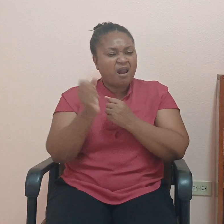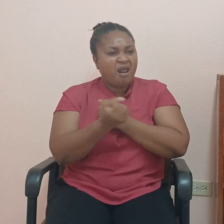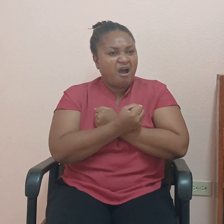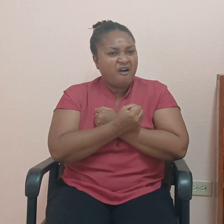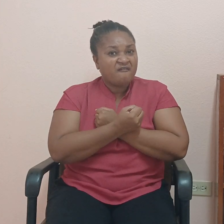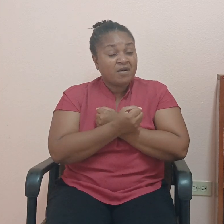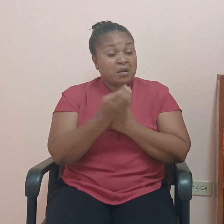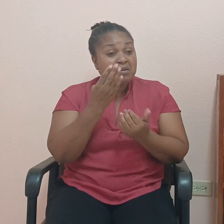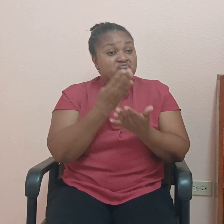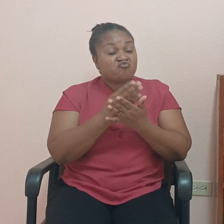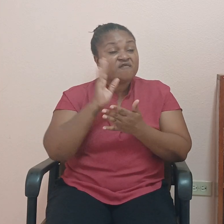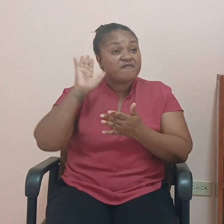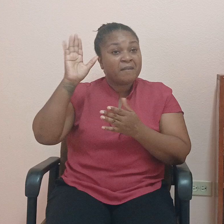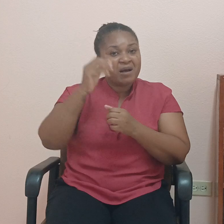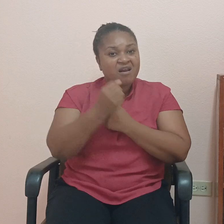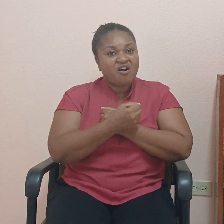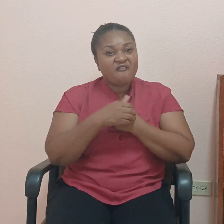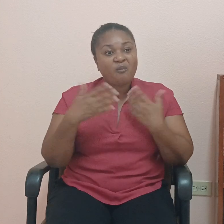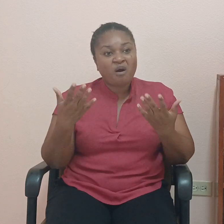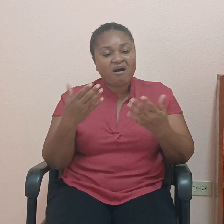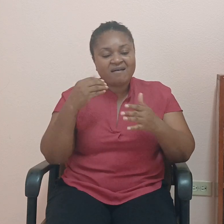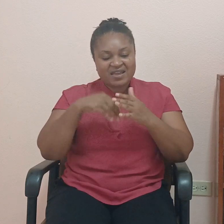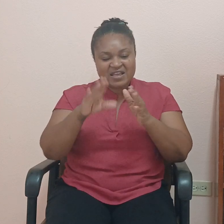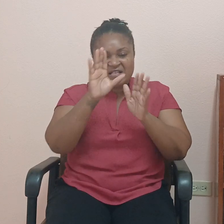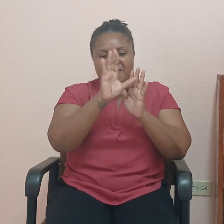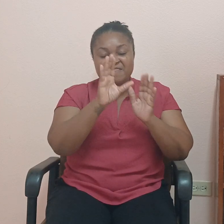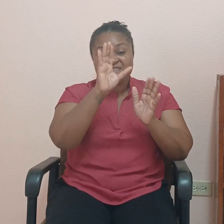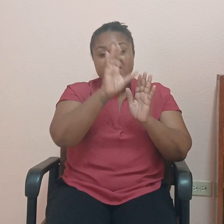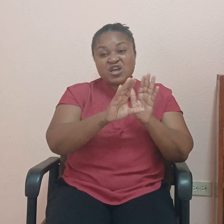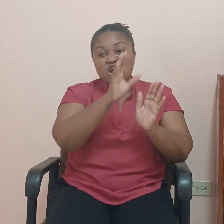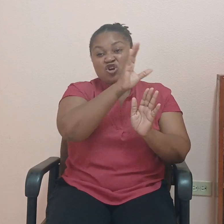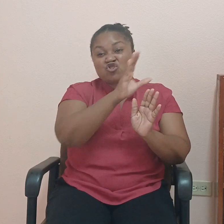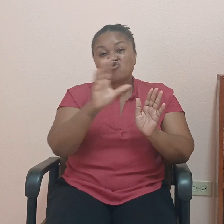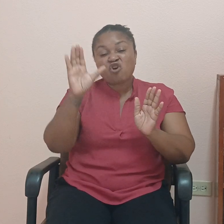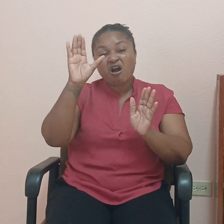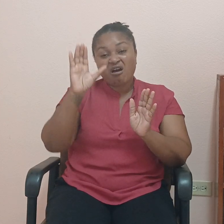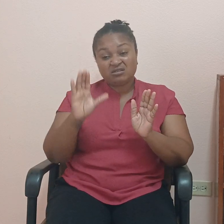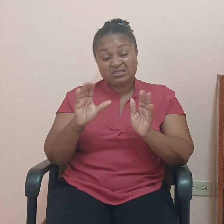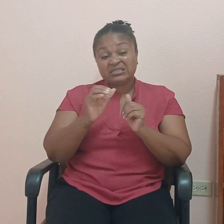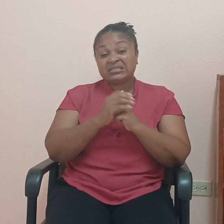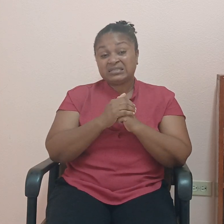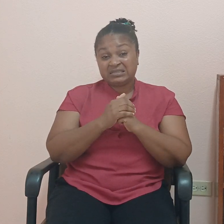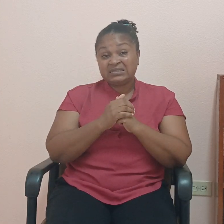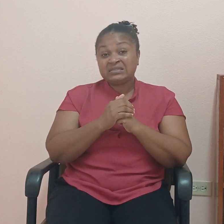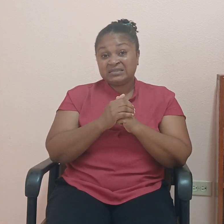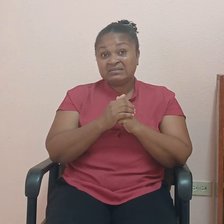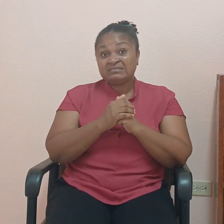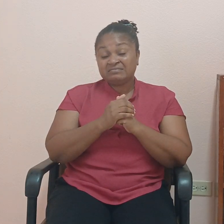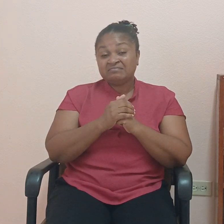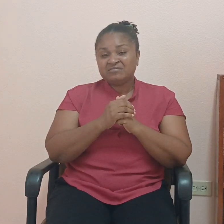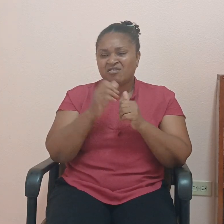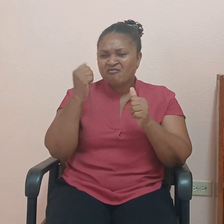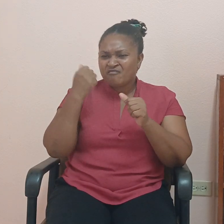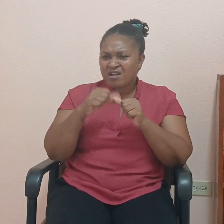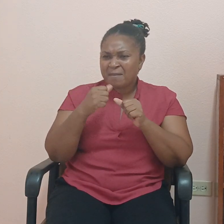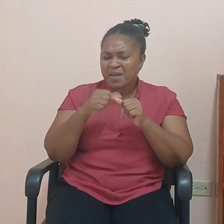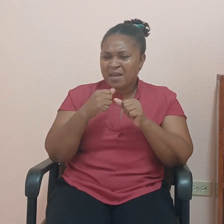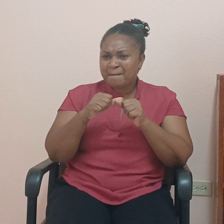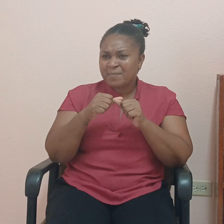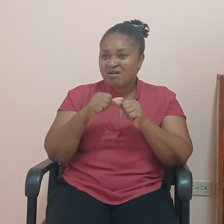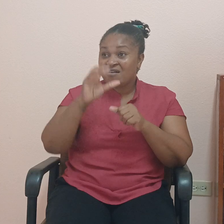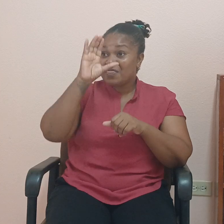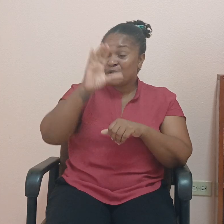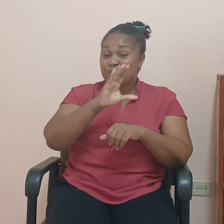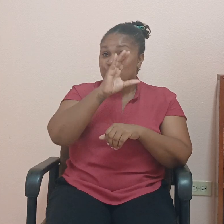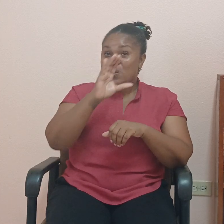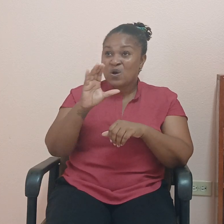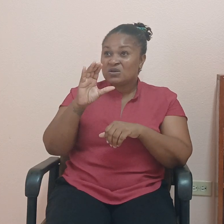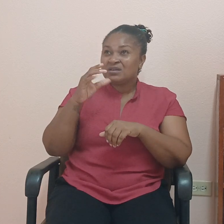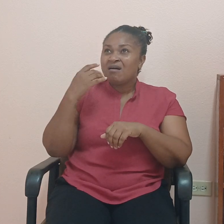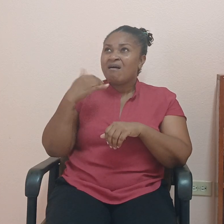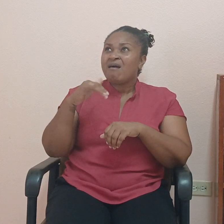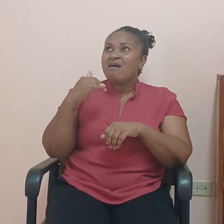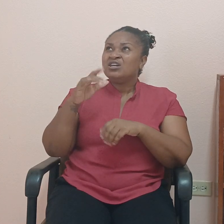OF HIS LOVE IS IN THE CROSS. REMEMBERING THE CROSS CAN HELP US REMEMBER GOD’S LOVE